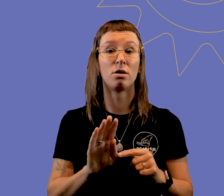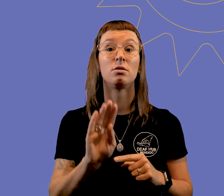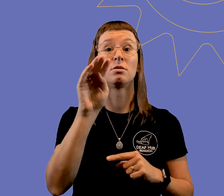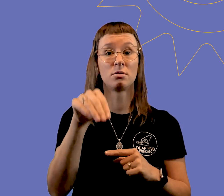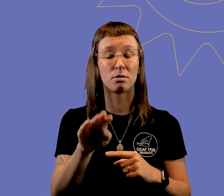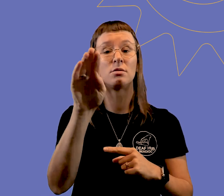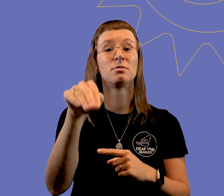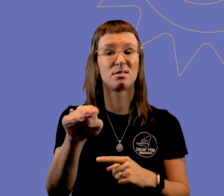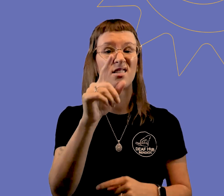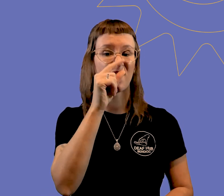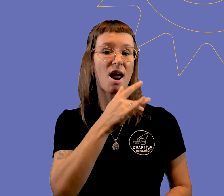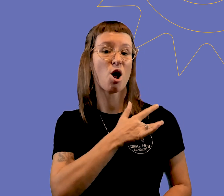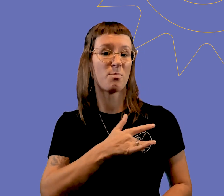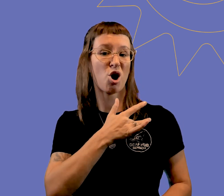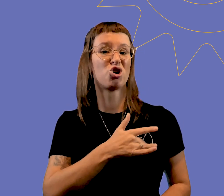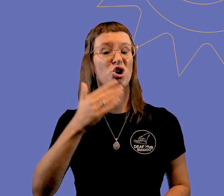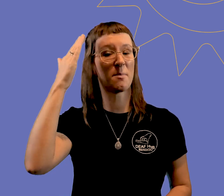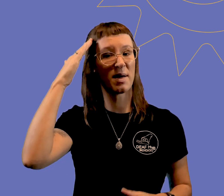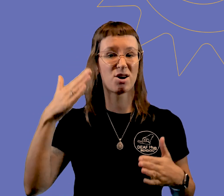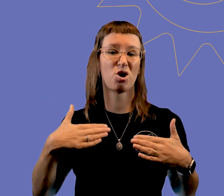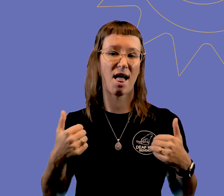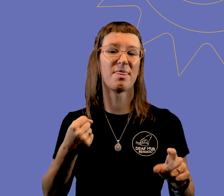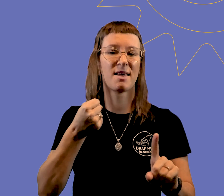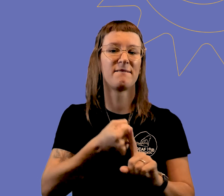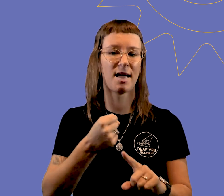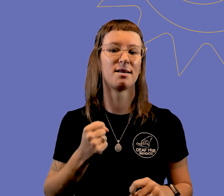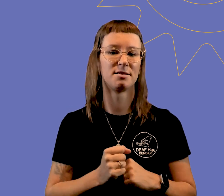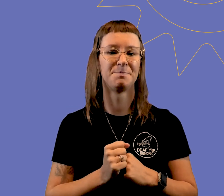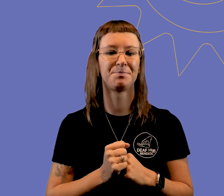may be lower. This fluctuation in hormones can contribute to some of